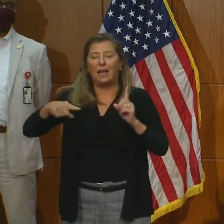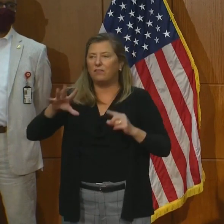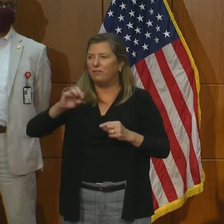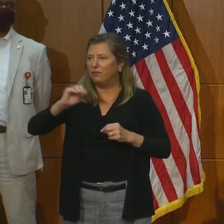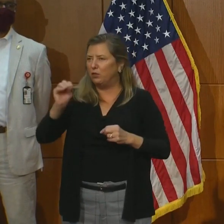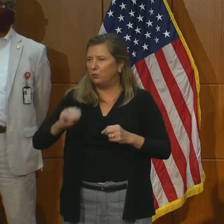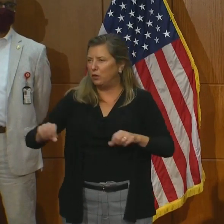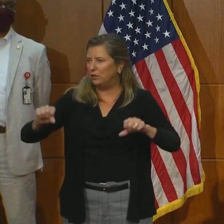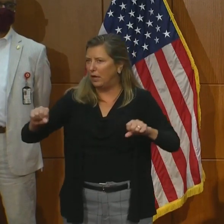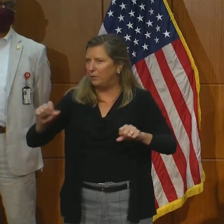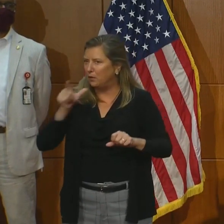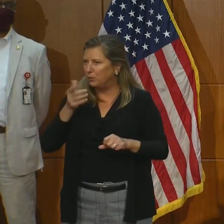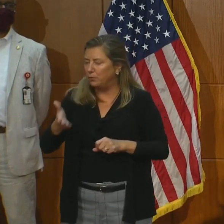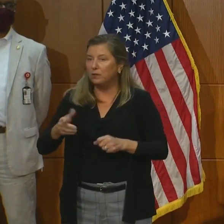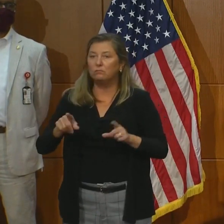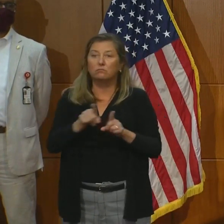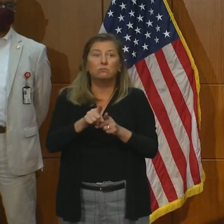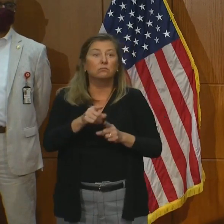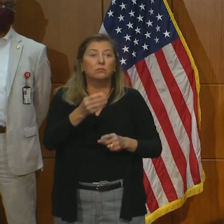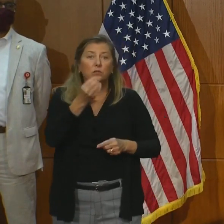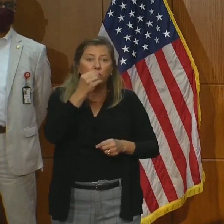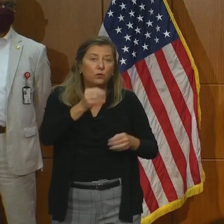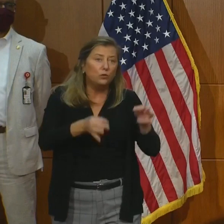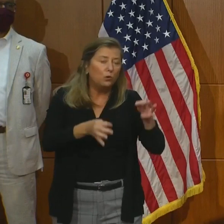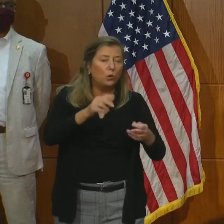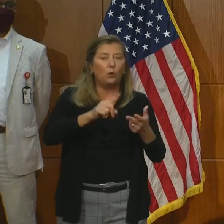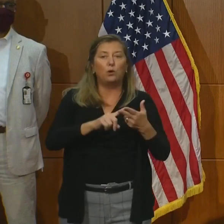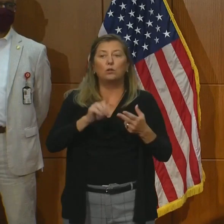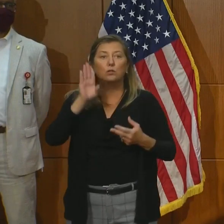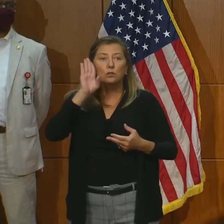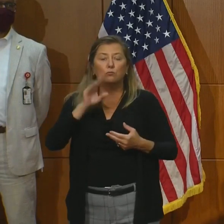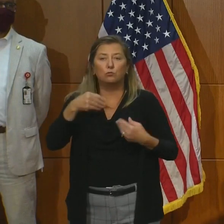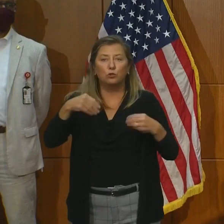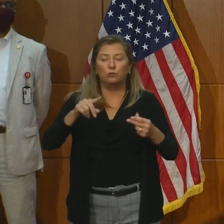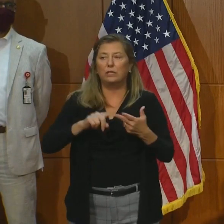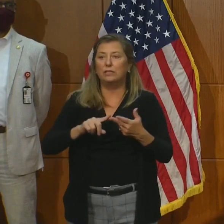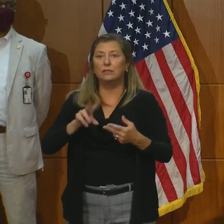CLOSES ALL BARS SECOND INDOOR DINING. WILL BE LIMITED TO